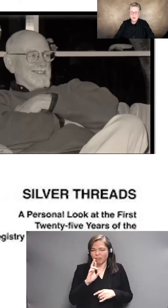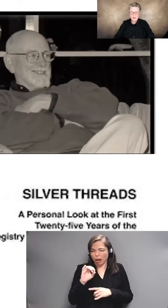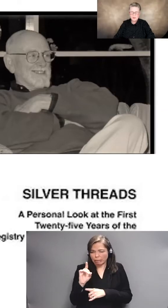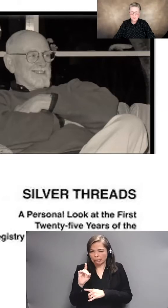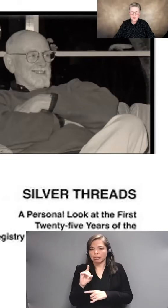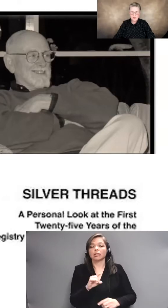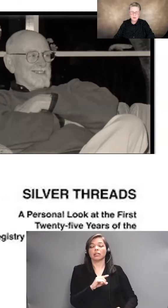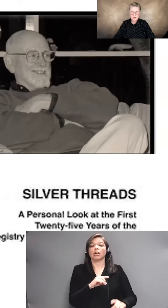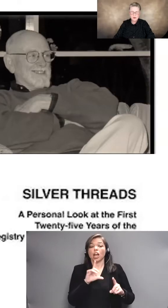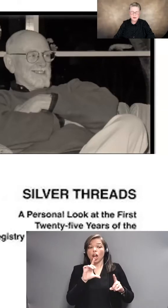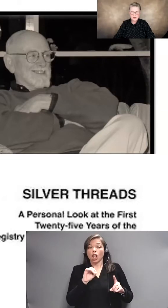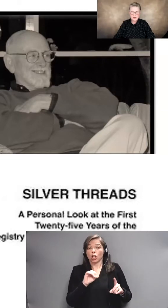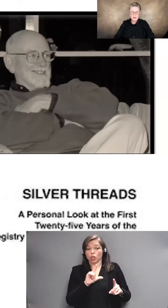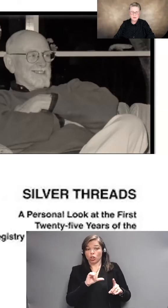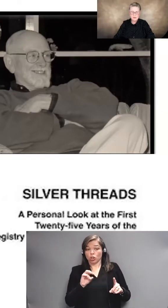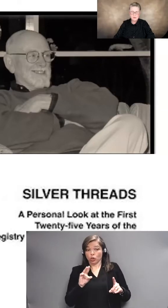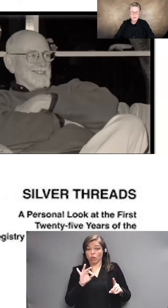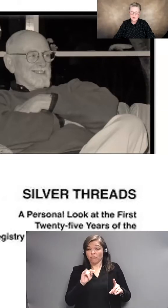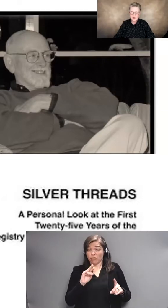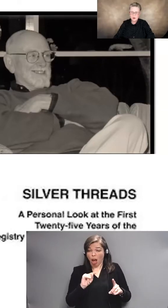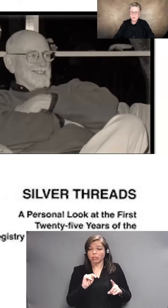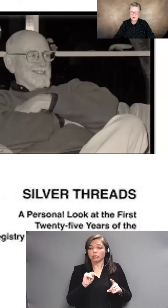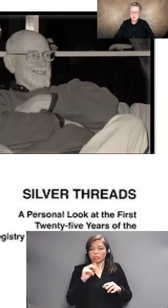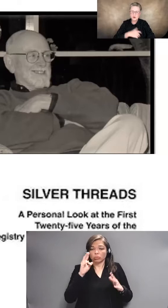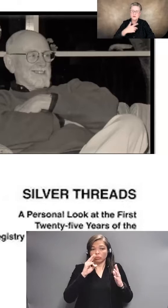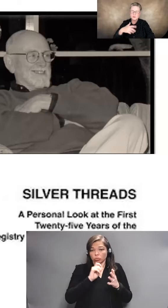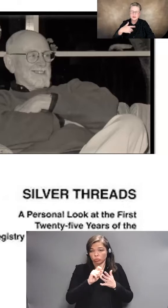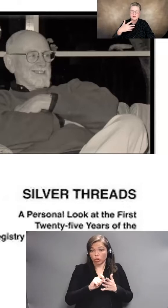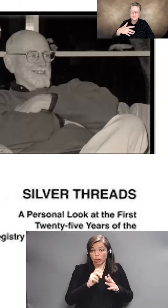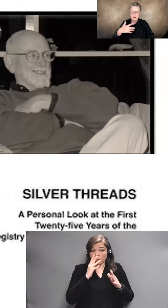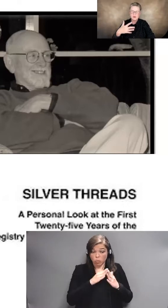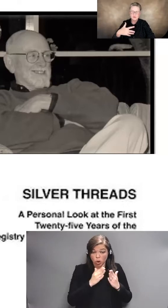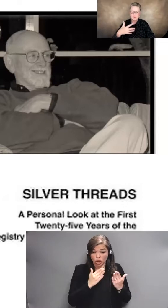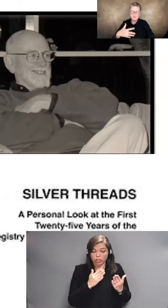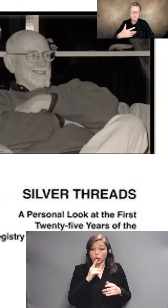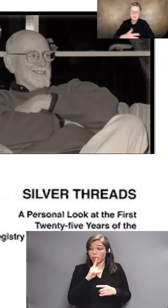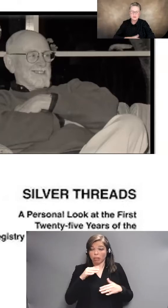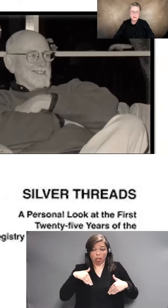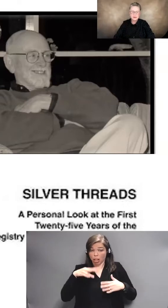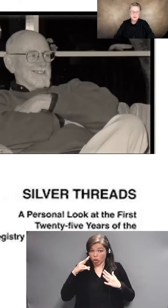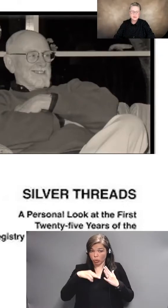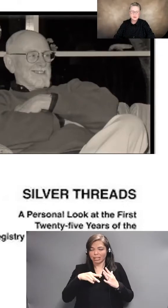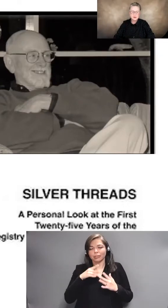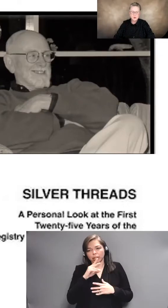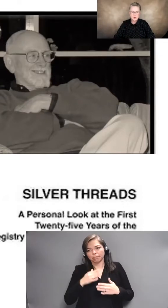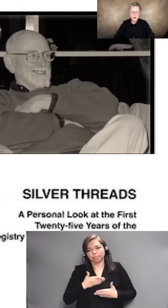read that book, it's a great help to learn the beginning of our field, but Lou on